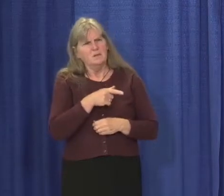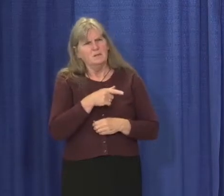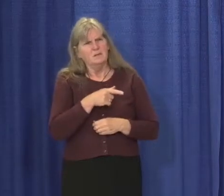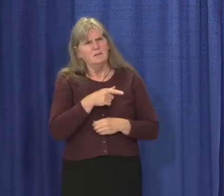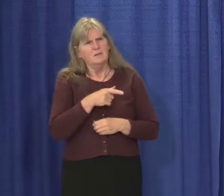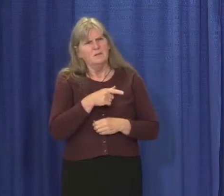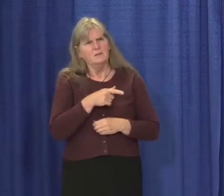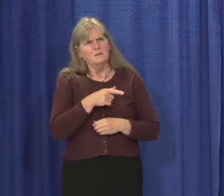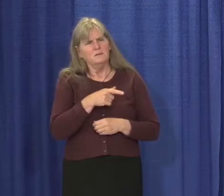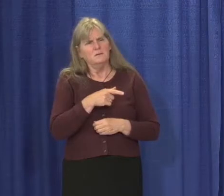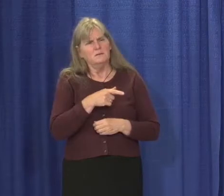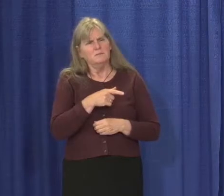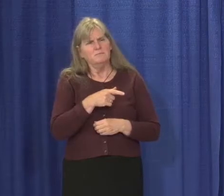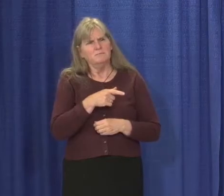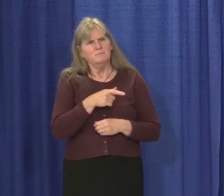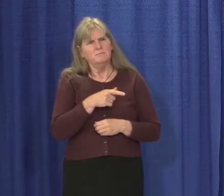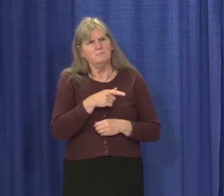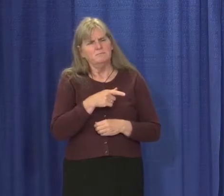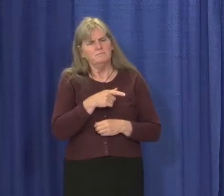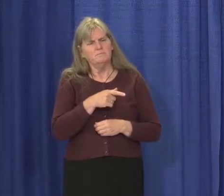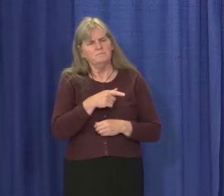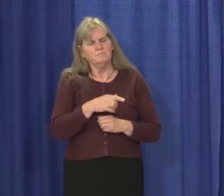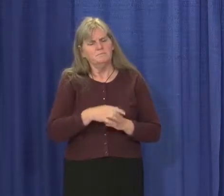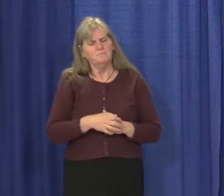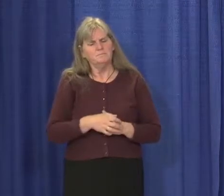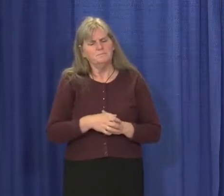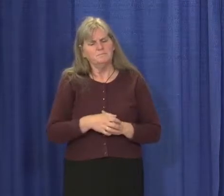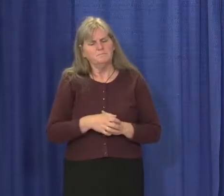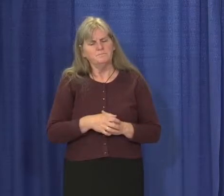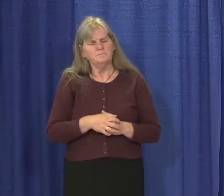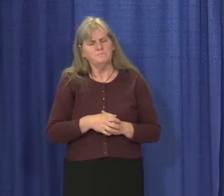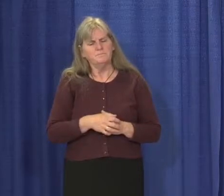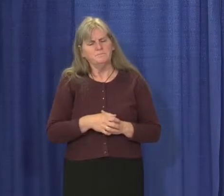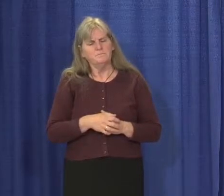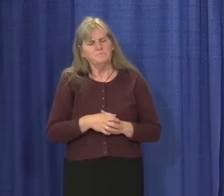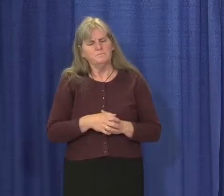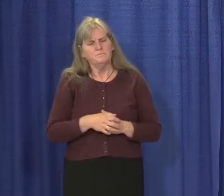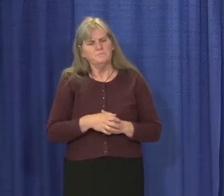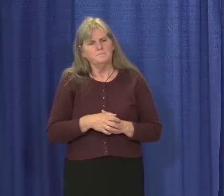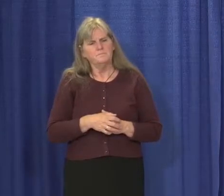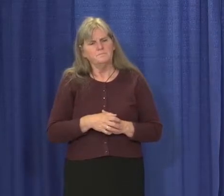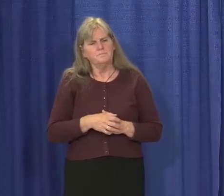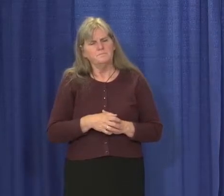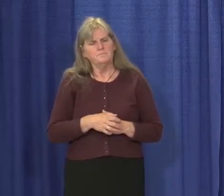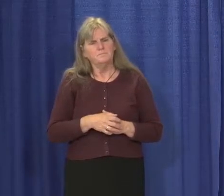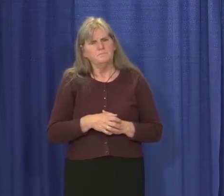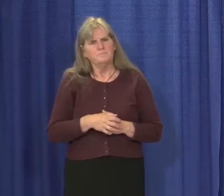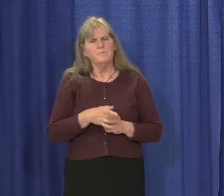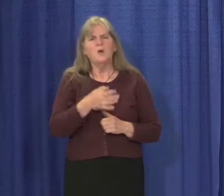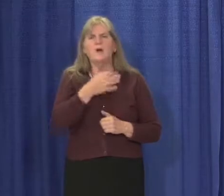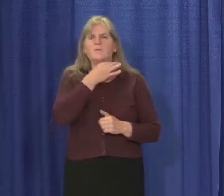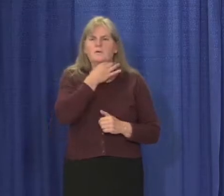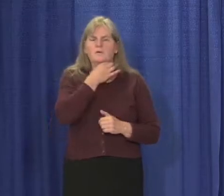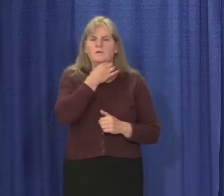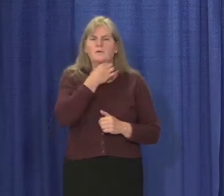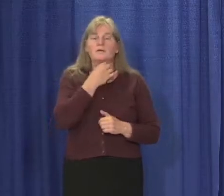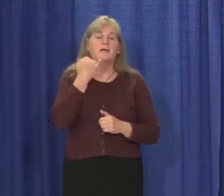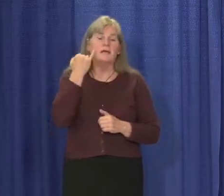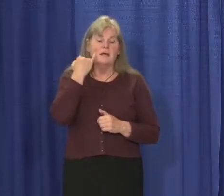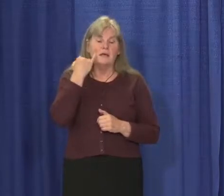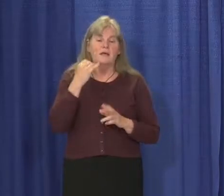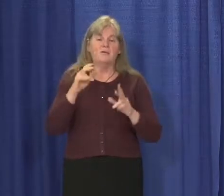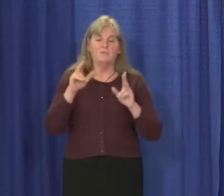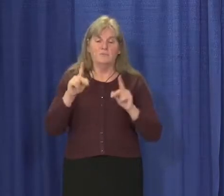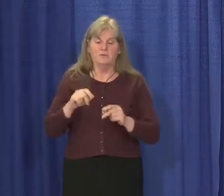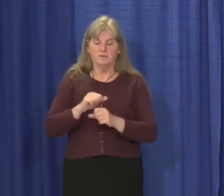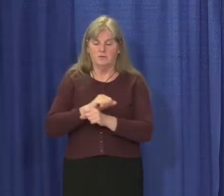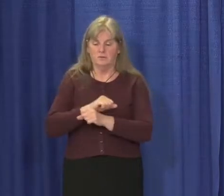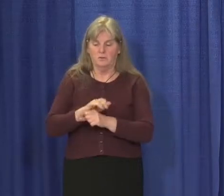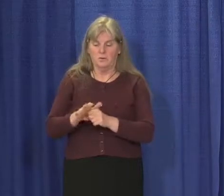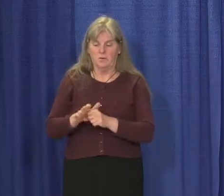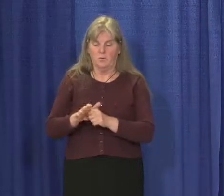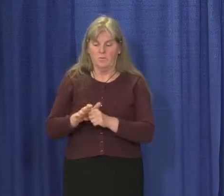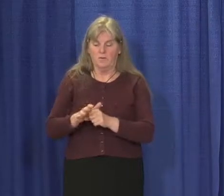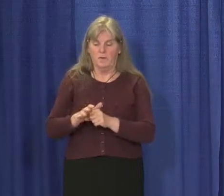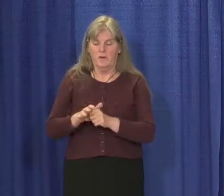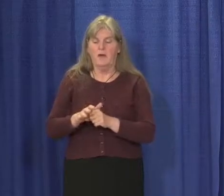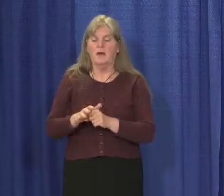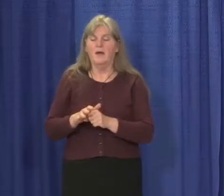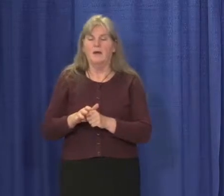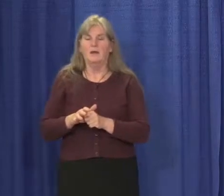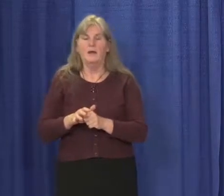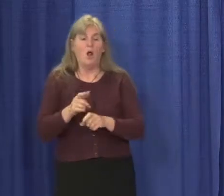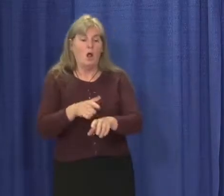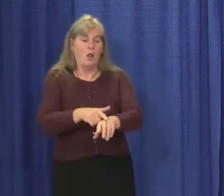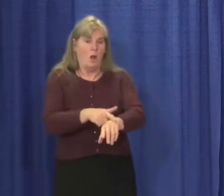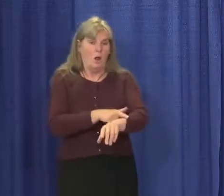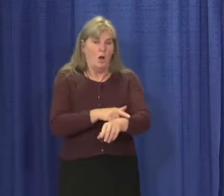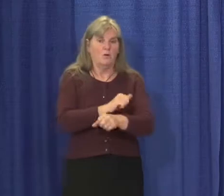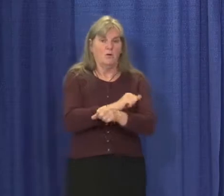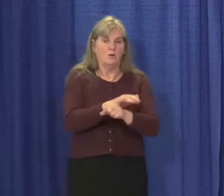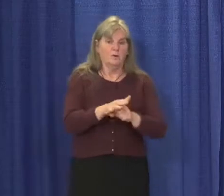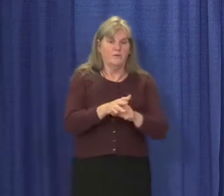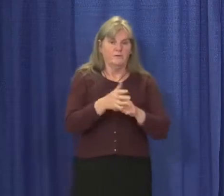that.